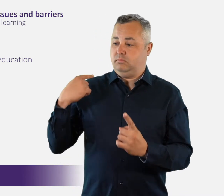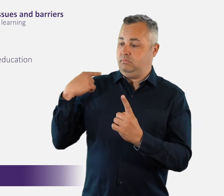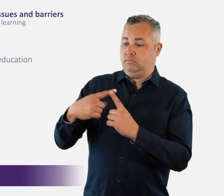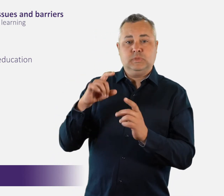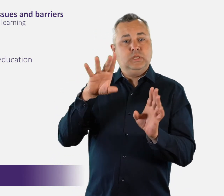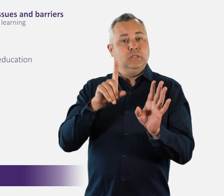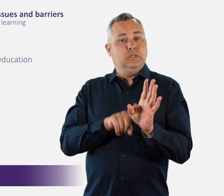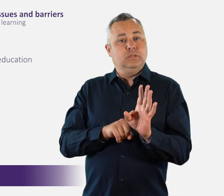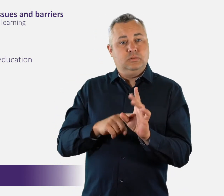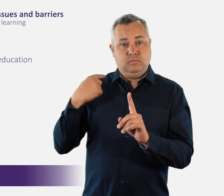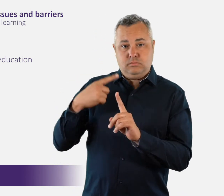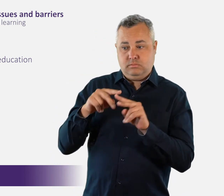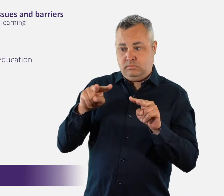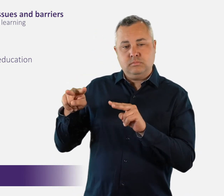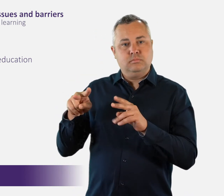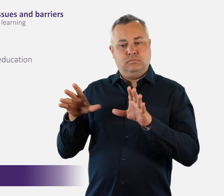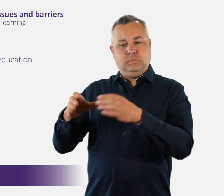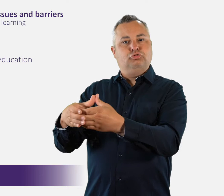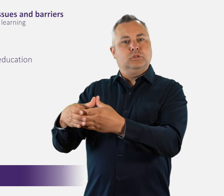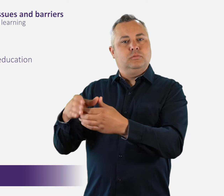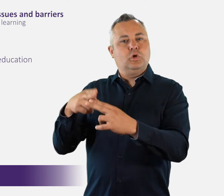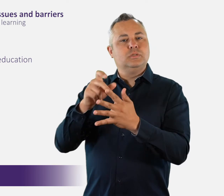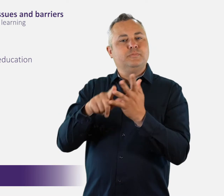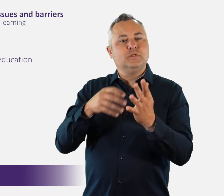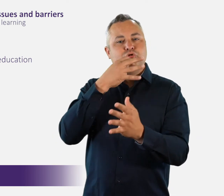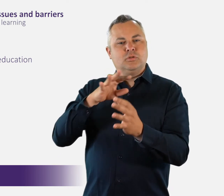Over the last decade, the segregation of children with disability -